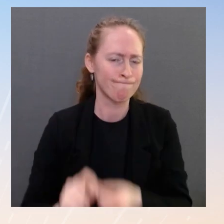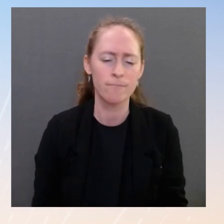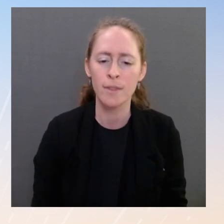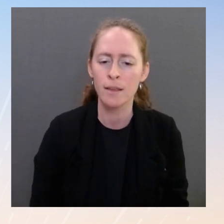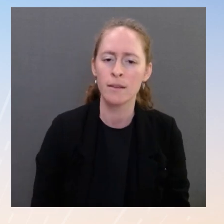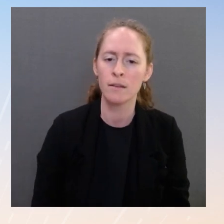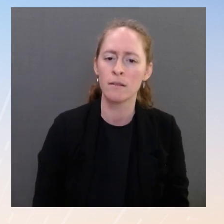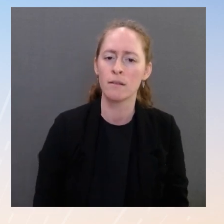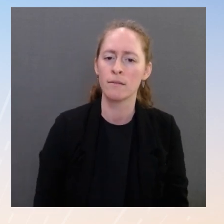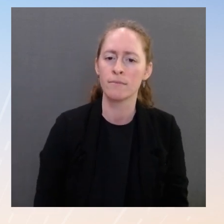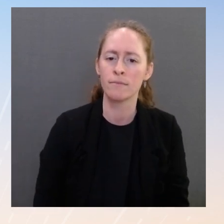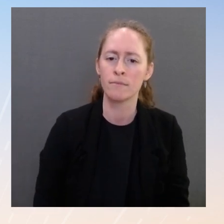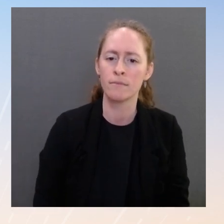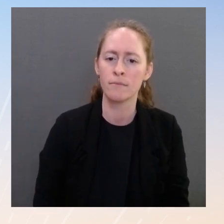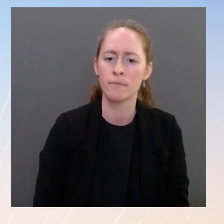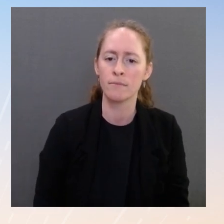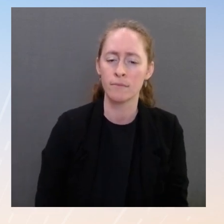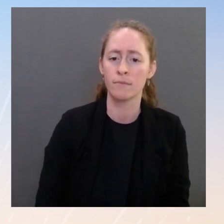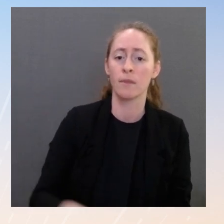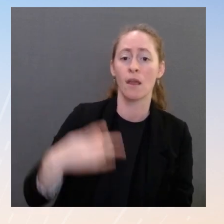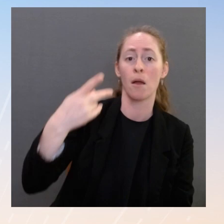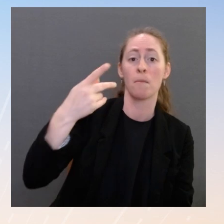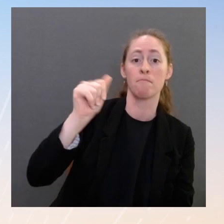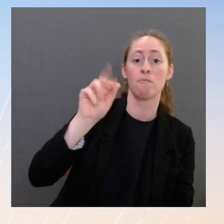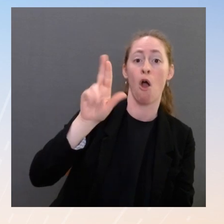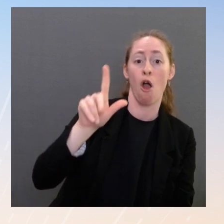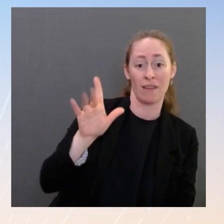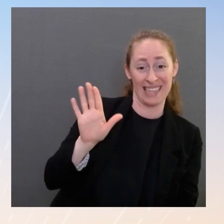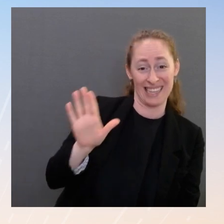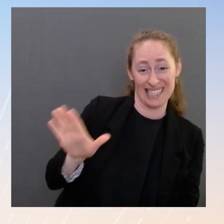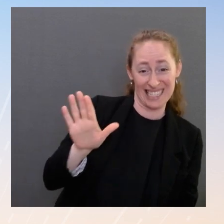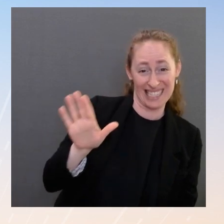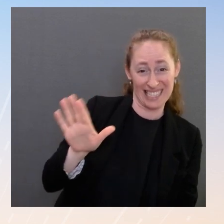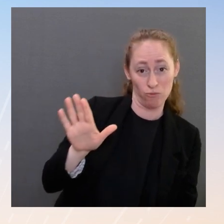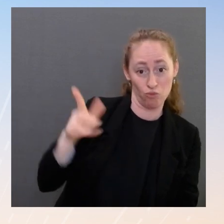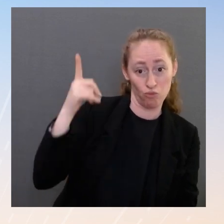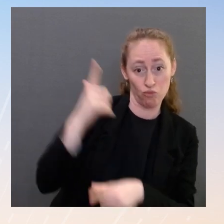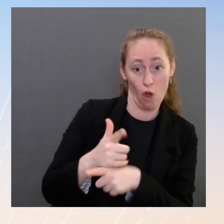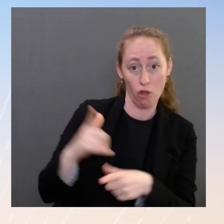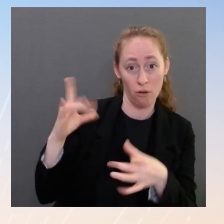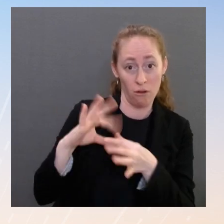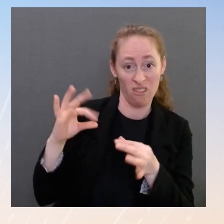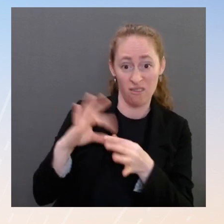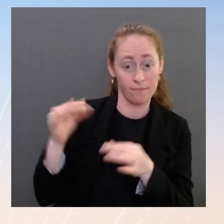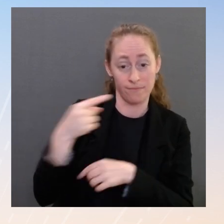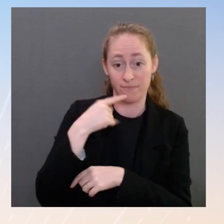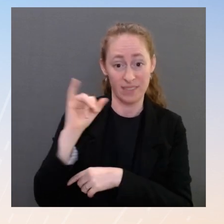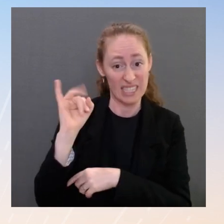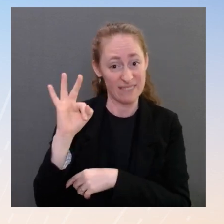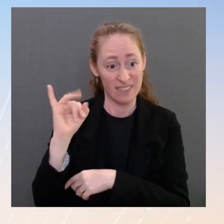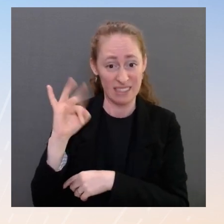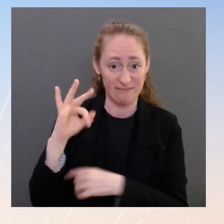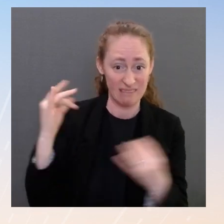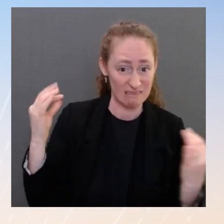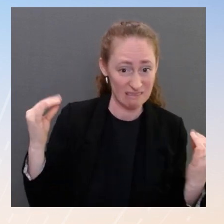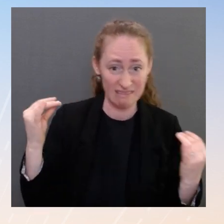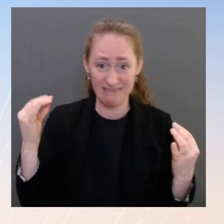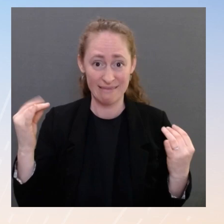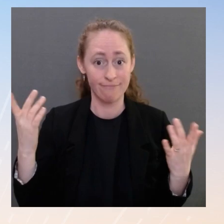He said, "If this case required difficult decisions that the President doesn't take lightly, how difficult are the decisions he faces to release Paul?"